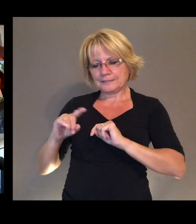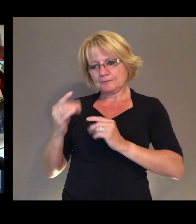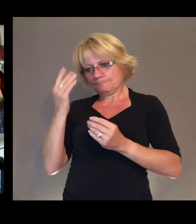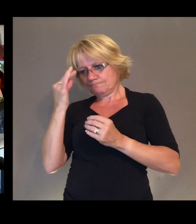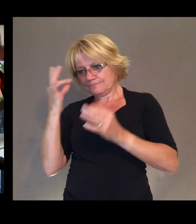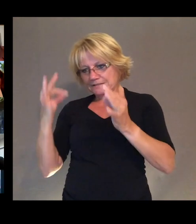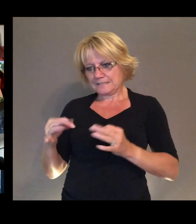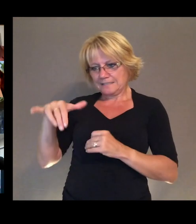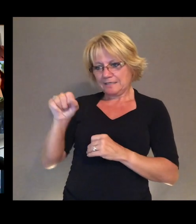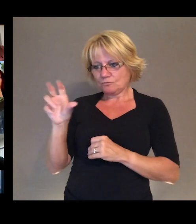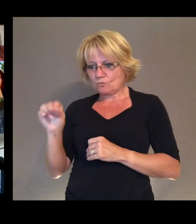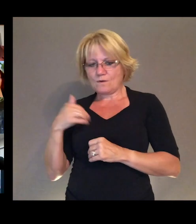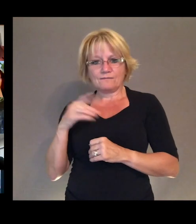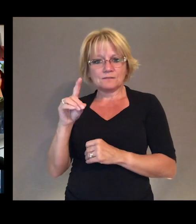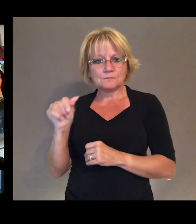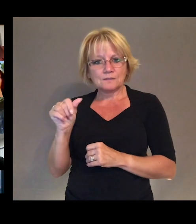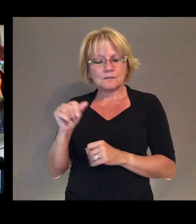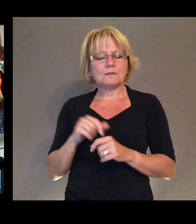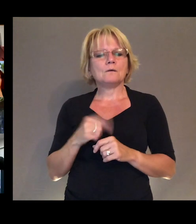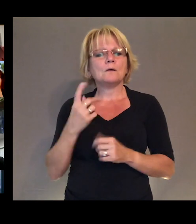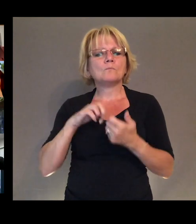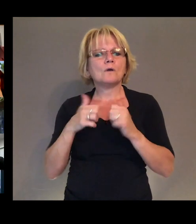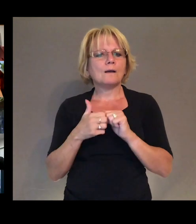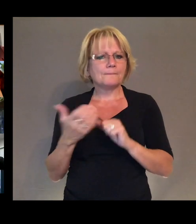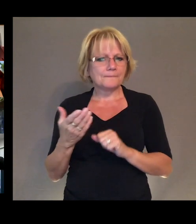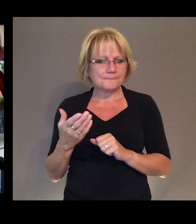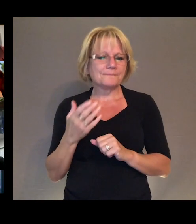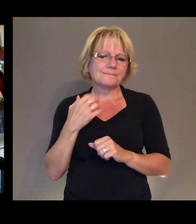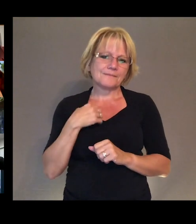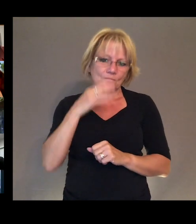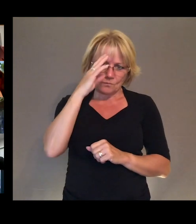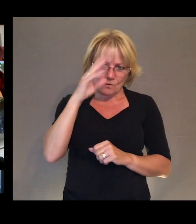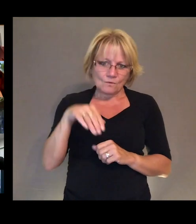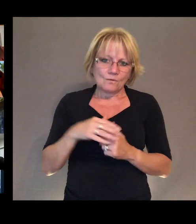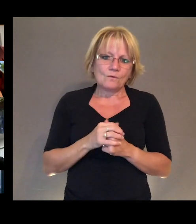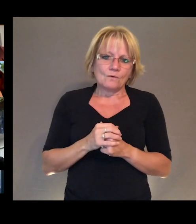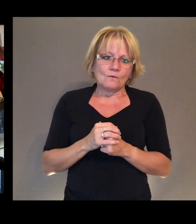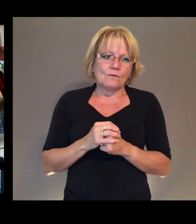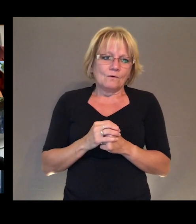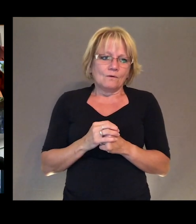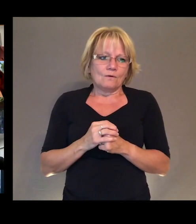The problem with this is that as we know, the teaching force is overwhelmingly white, right?